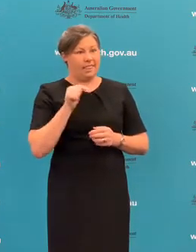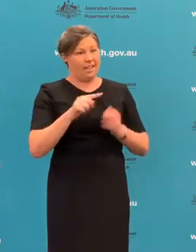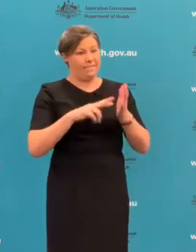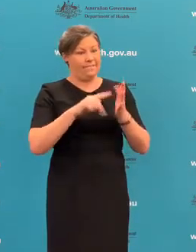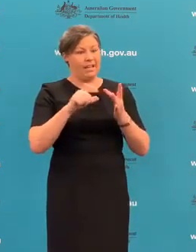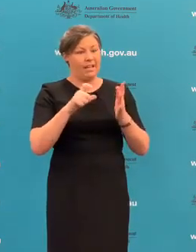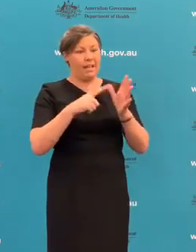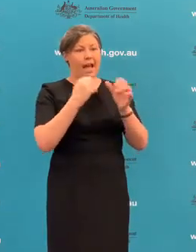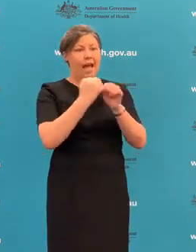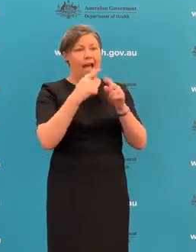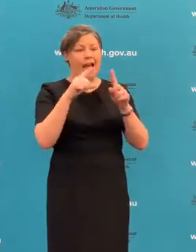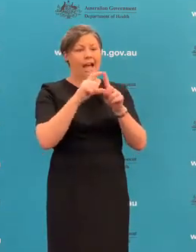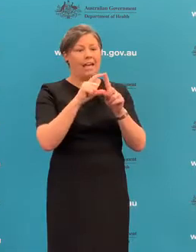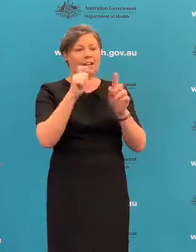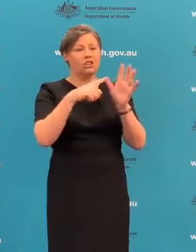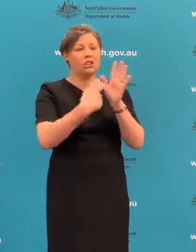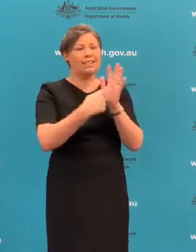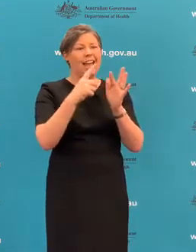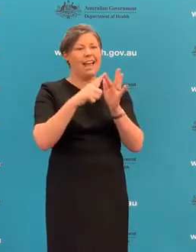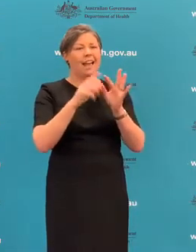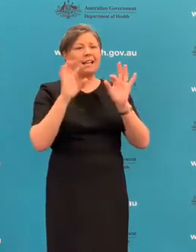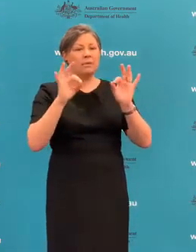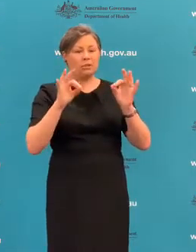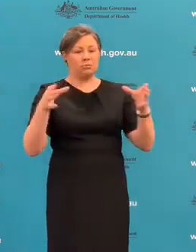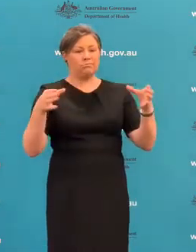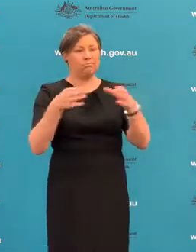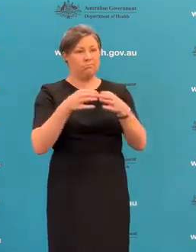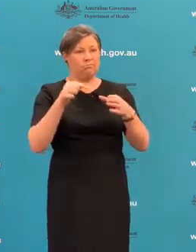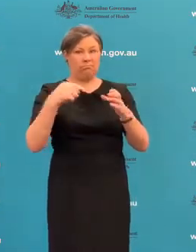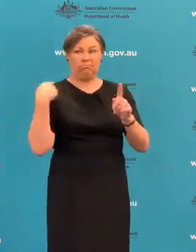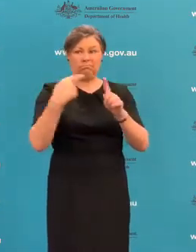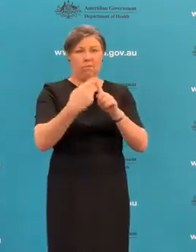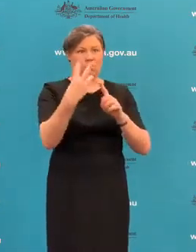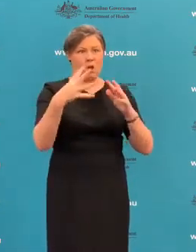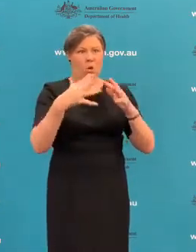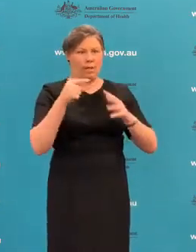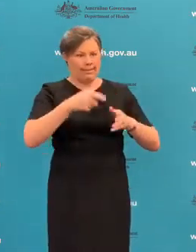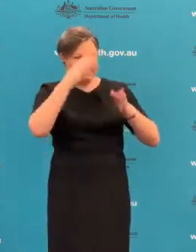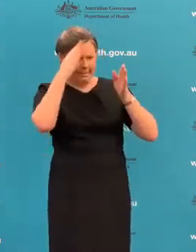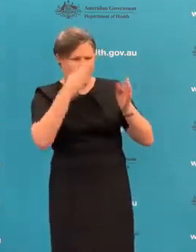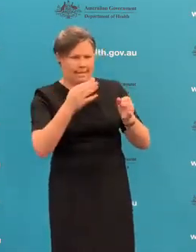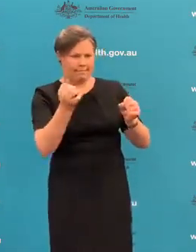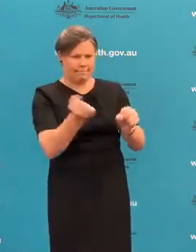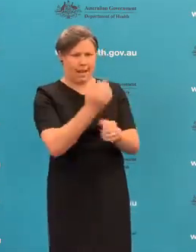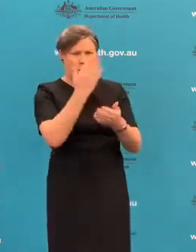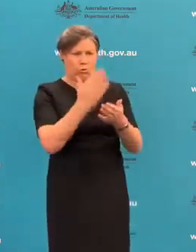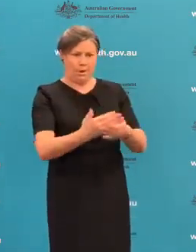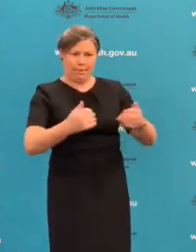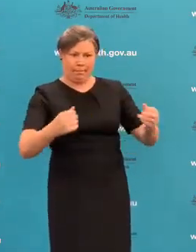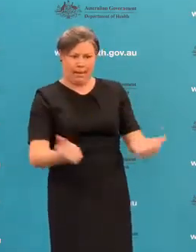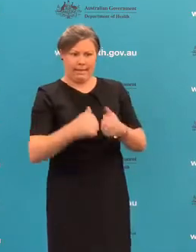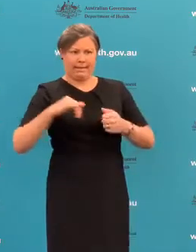Aged Care Response Centre, which has now been functioning for three weeks and we're seeing the results of the coordinated